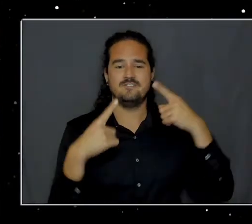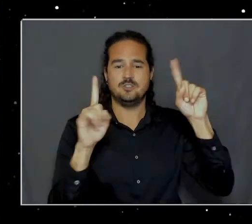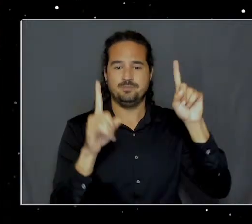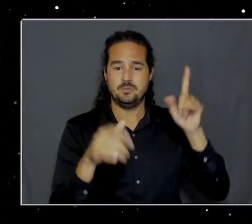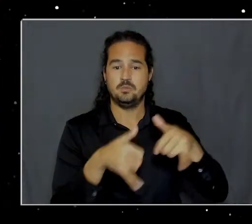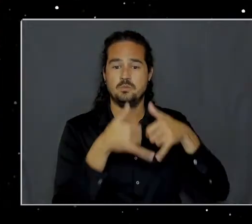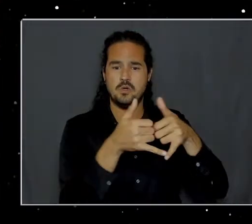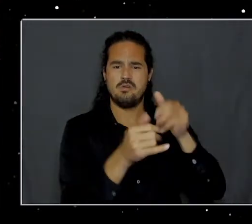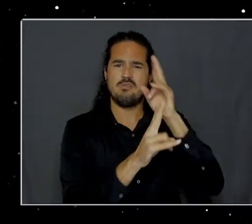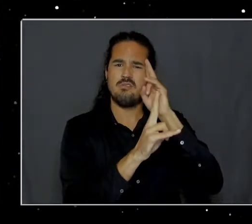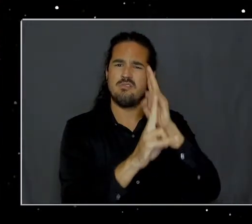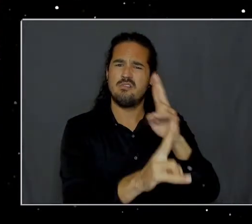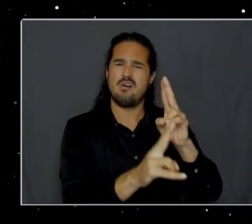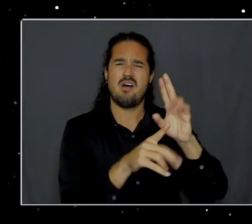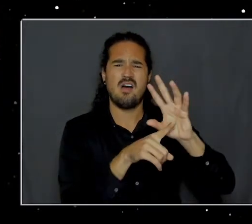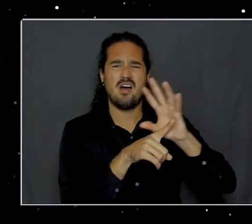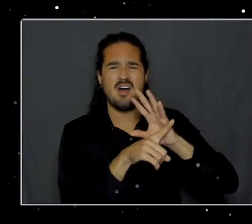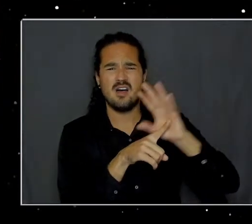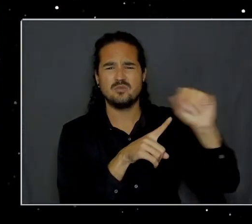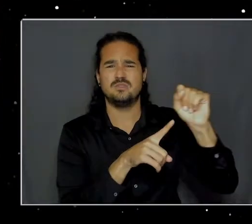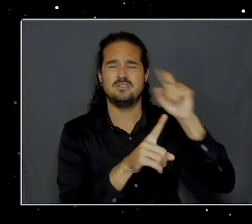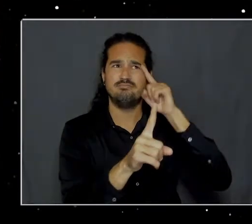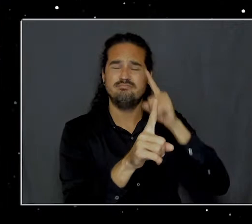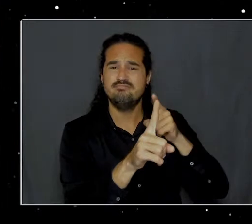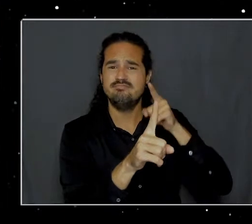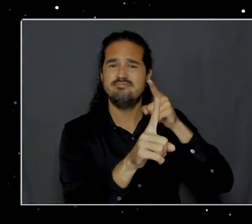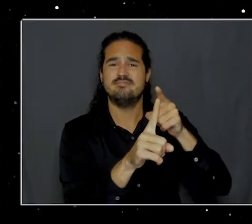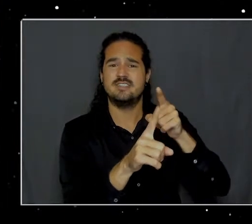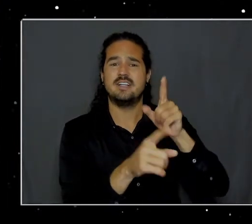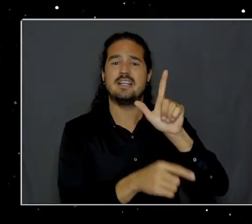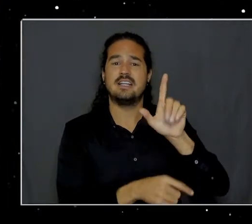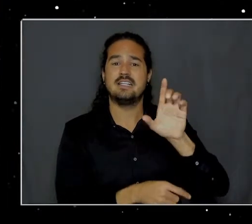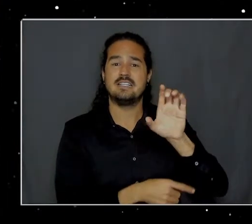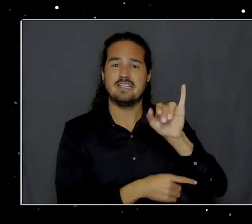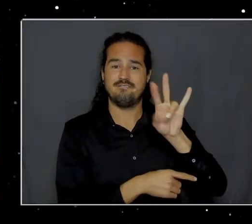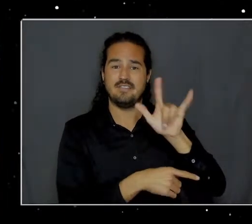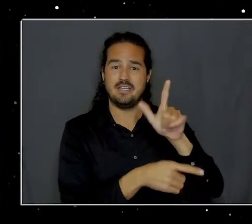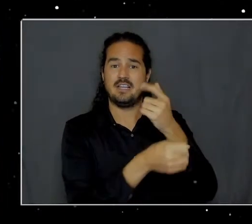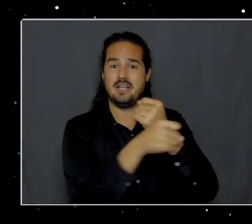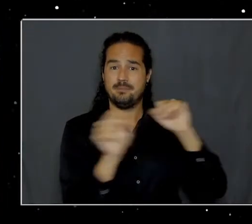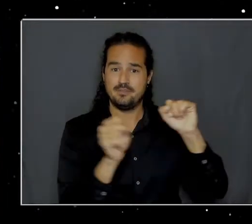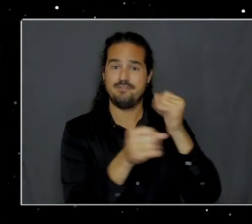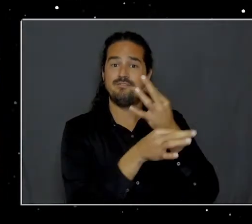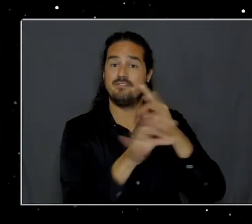CAUSE OF CIVIL LIBERTIES AND FREEDOM. THIS YEAR'S WINNER IS FRED